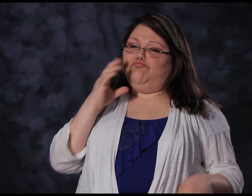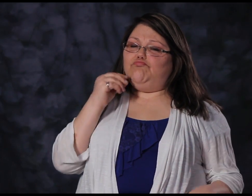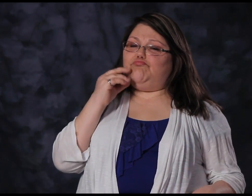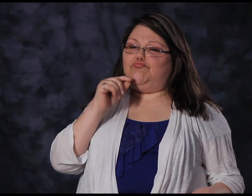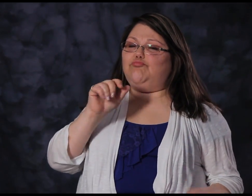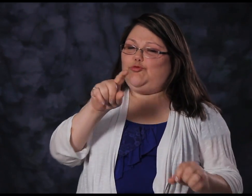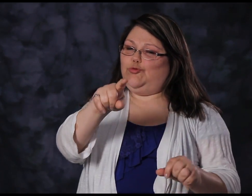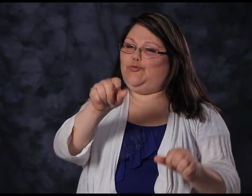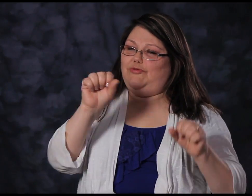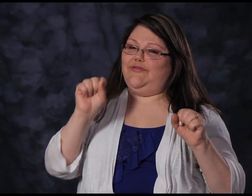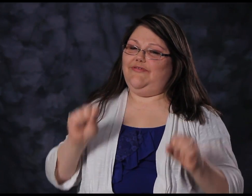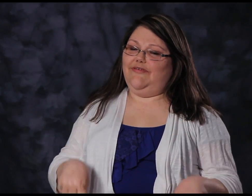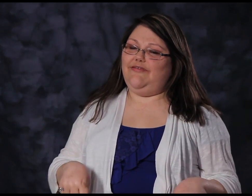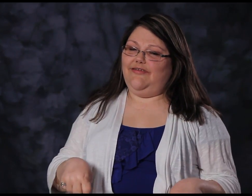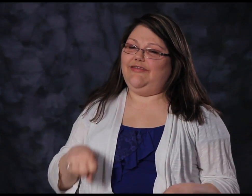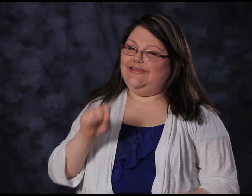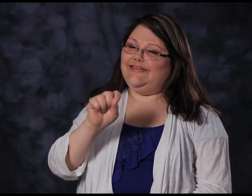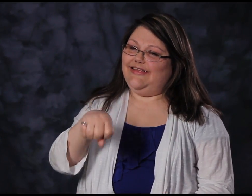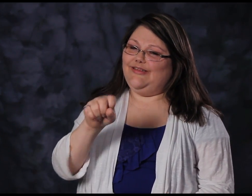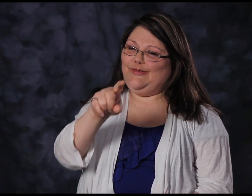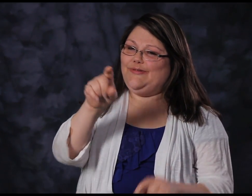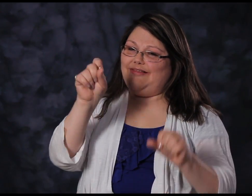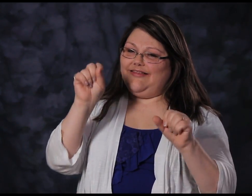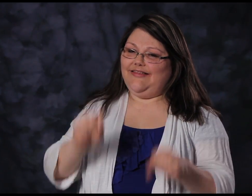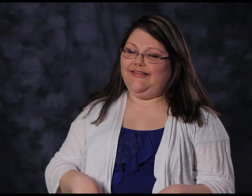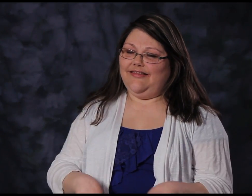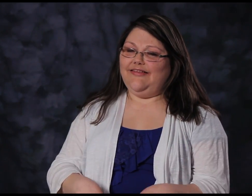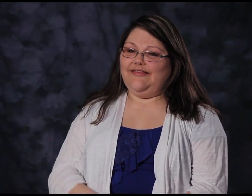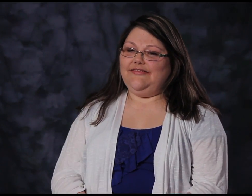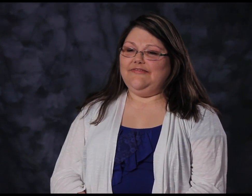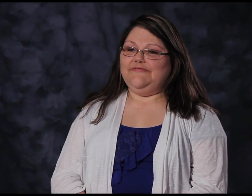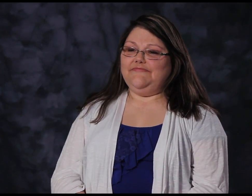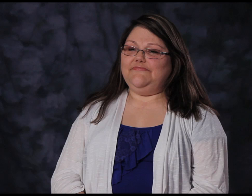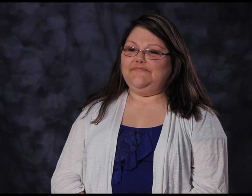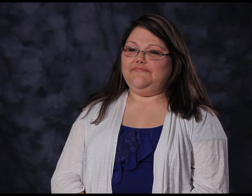I have been through it myself, and I know that you can, too.